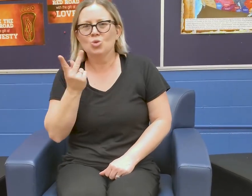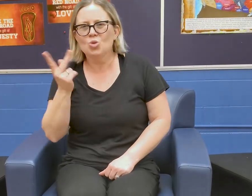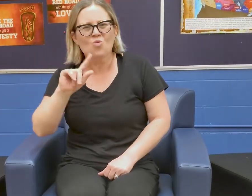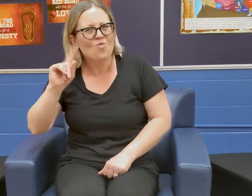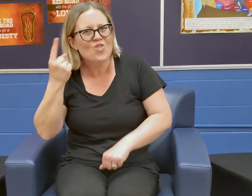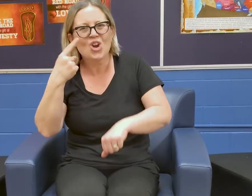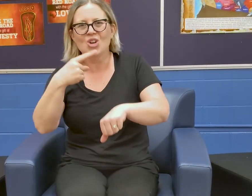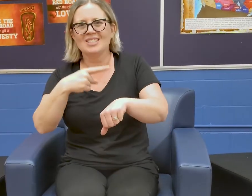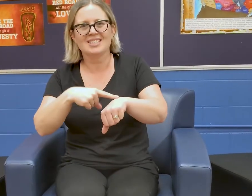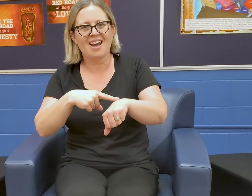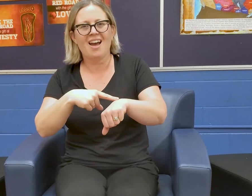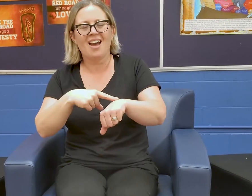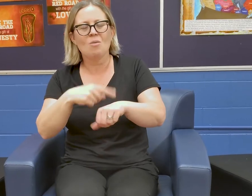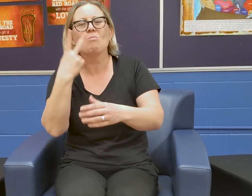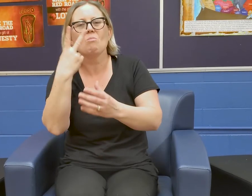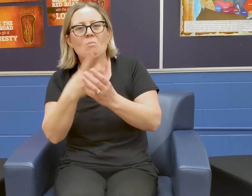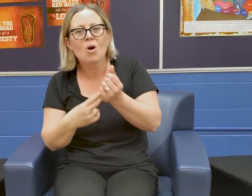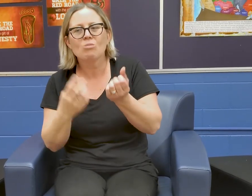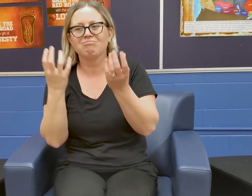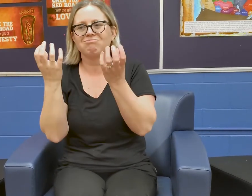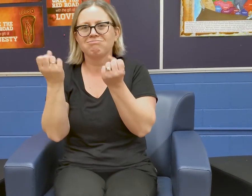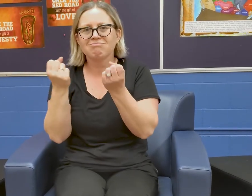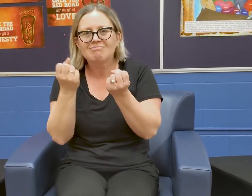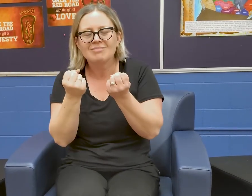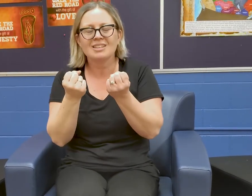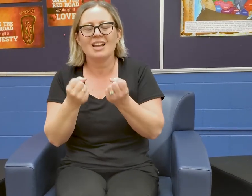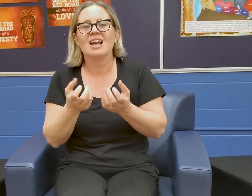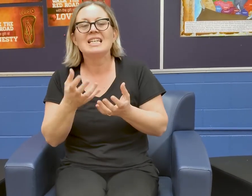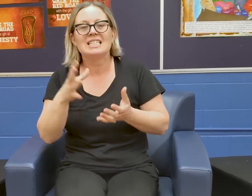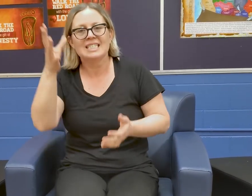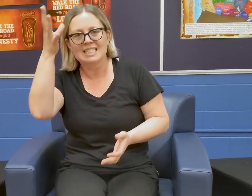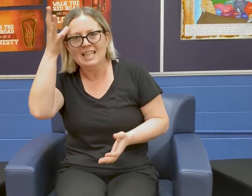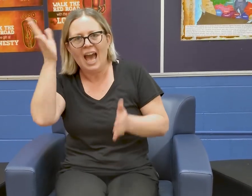It was the first time they communicated by signing;